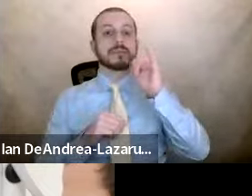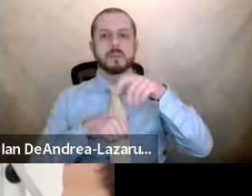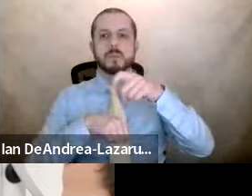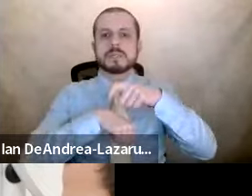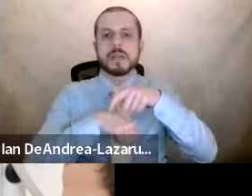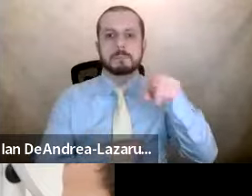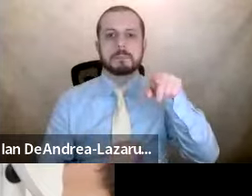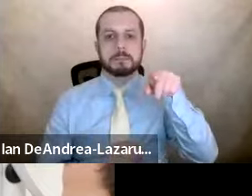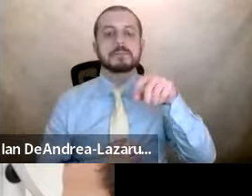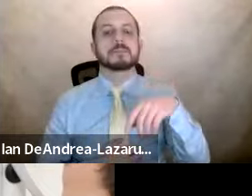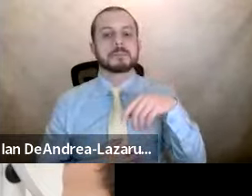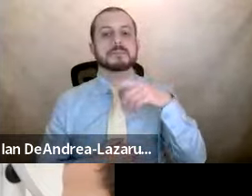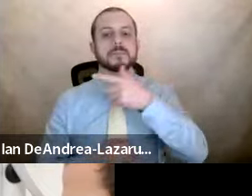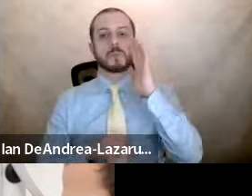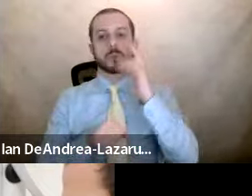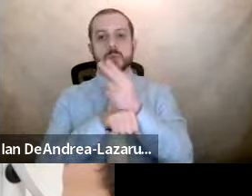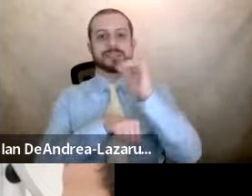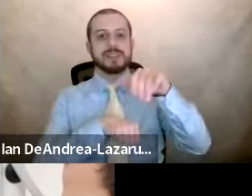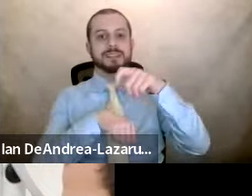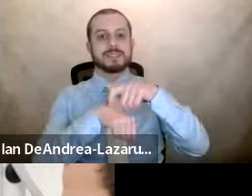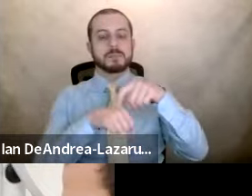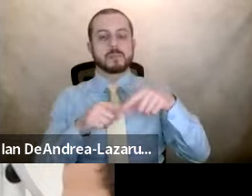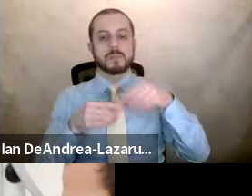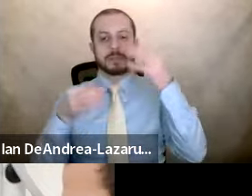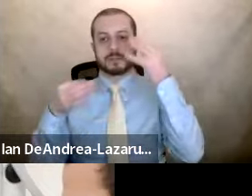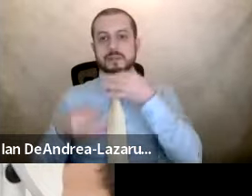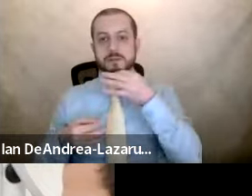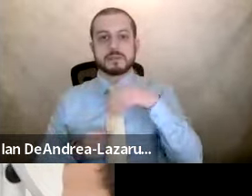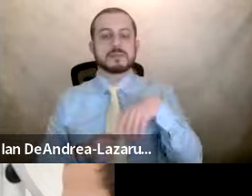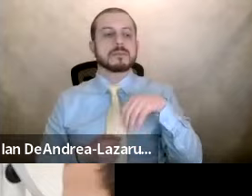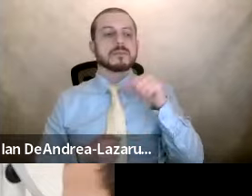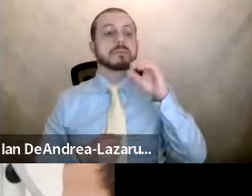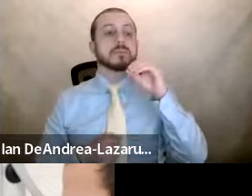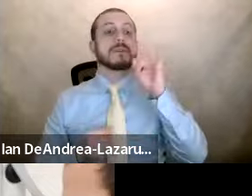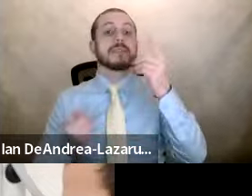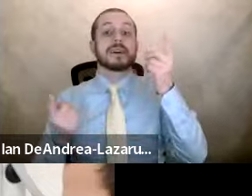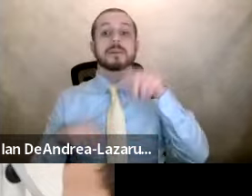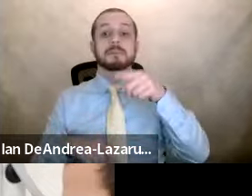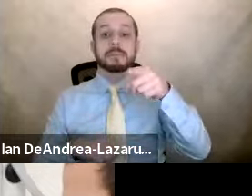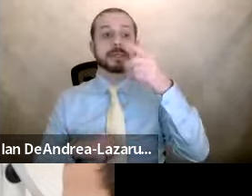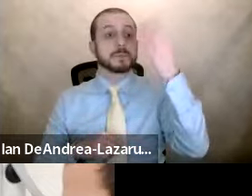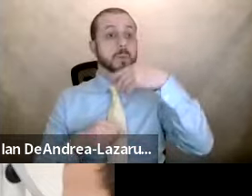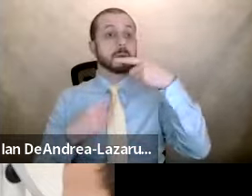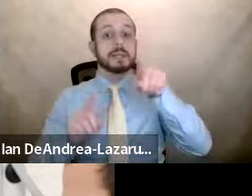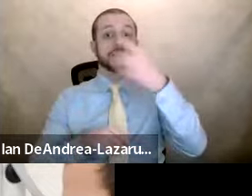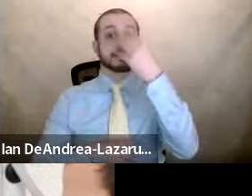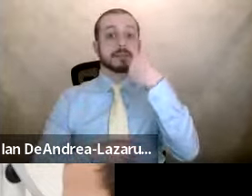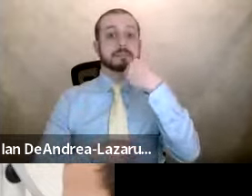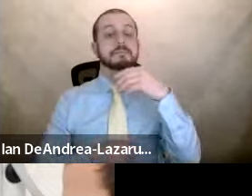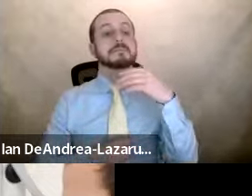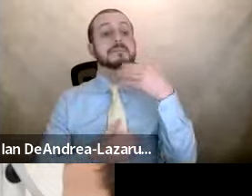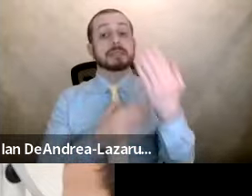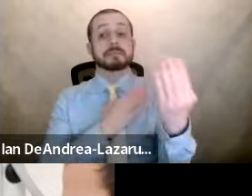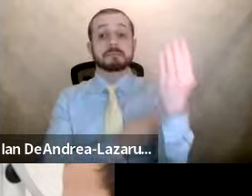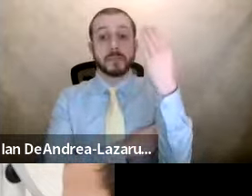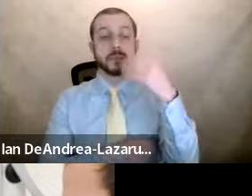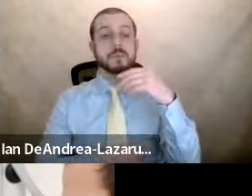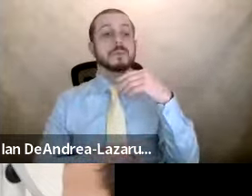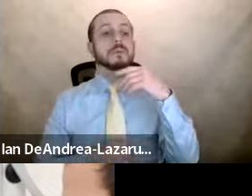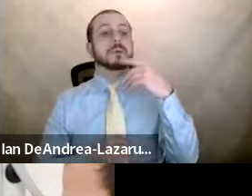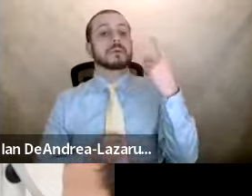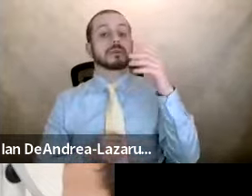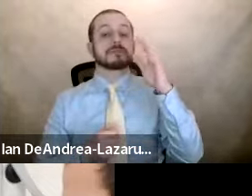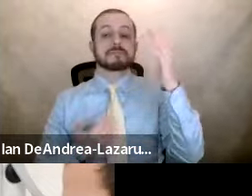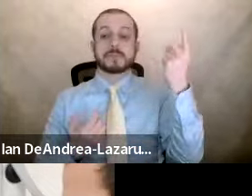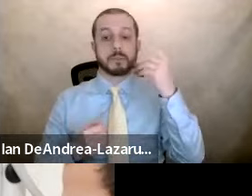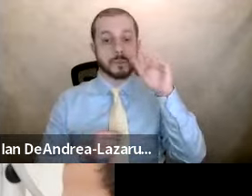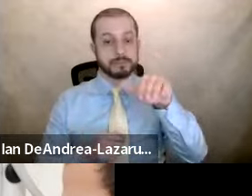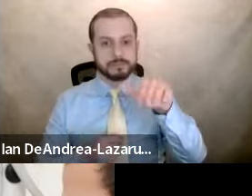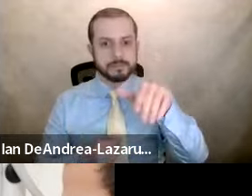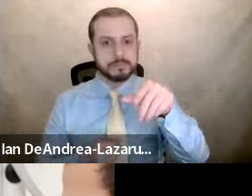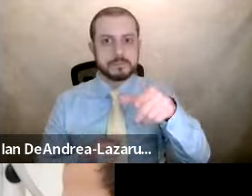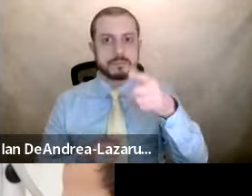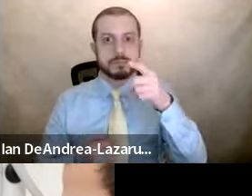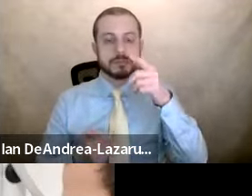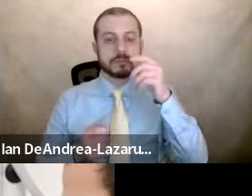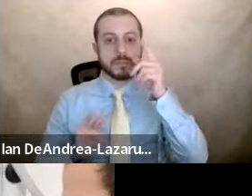Because timing since last known well really determines treatment.